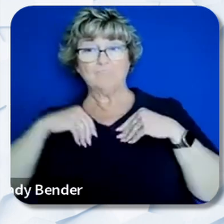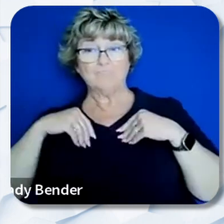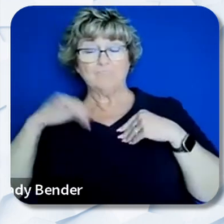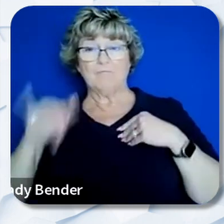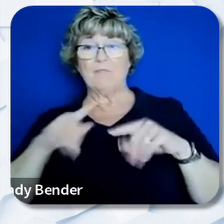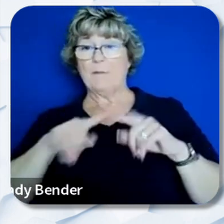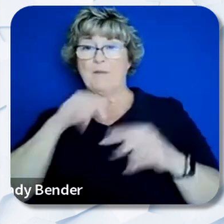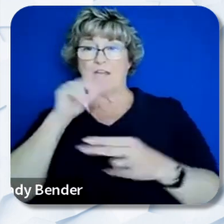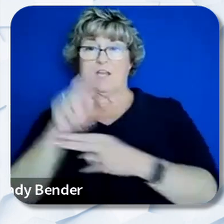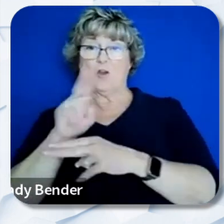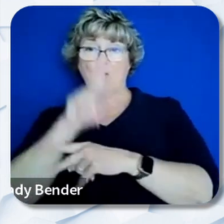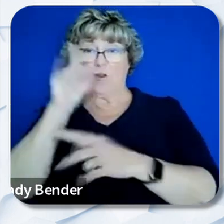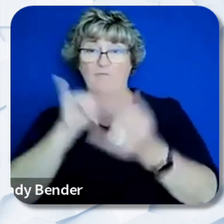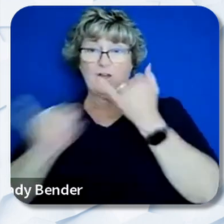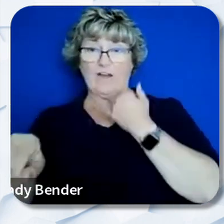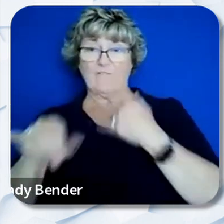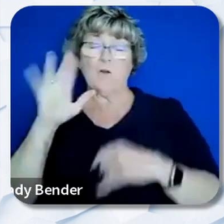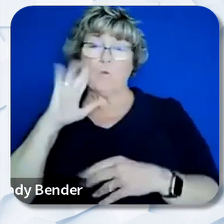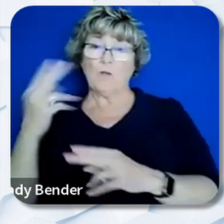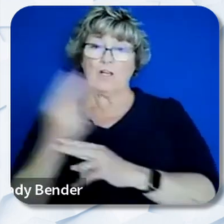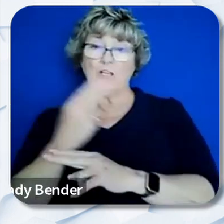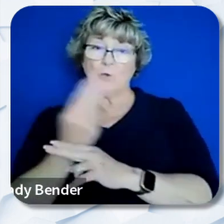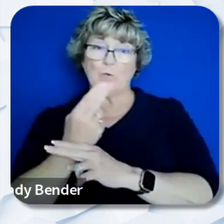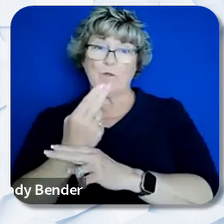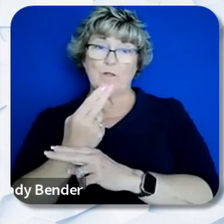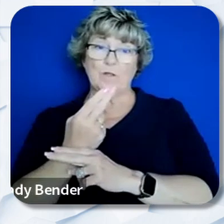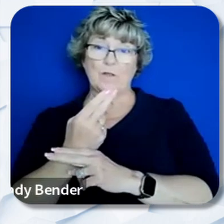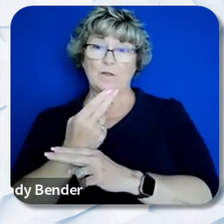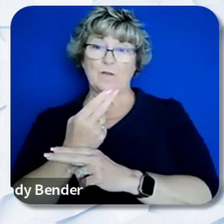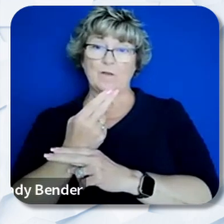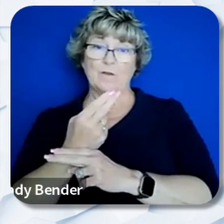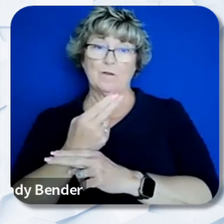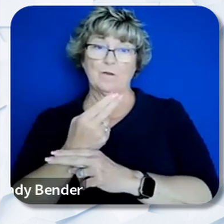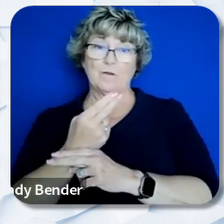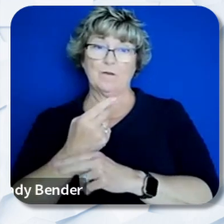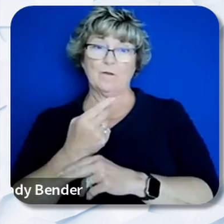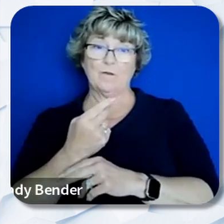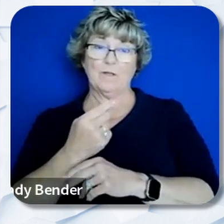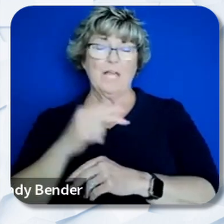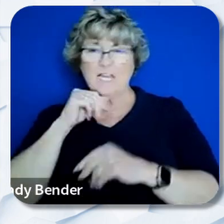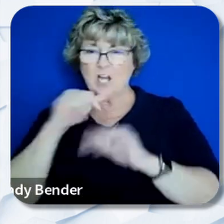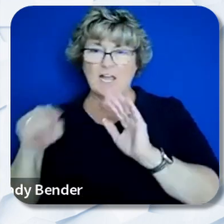used forever, so we will use, they're not, it's not a negative mark, like we don't check